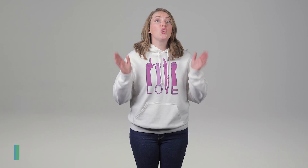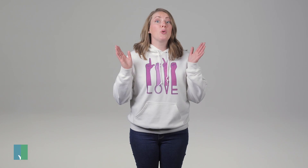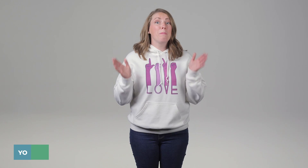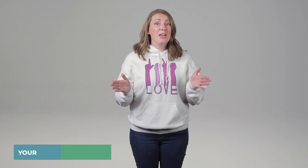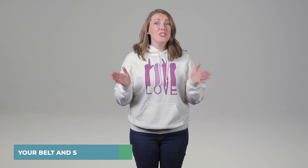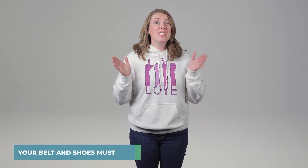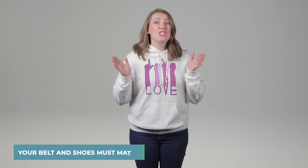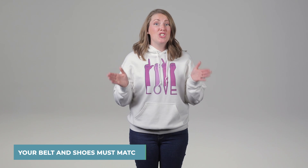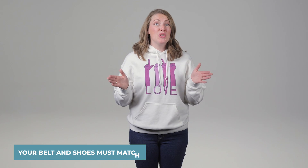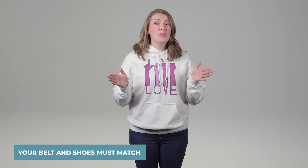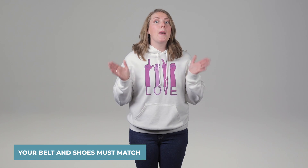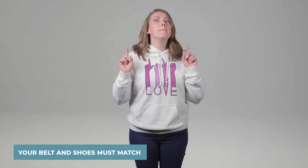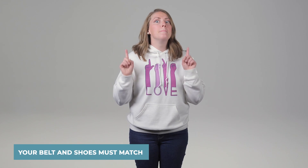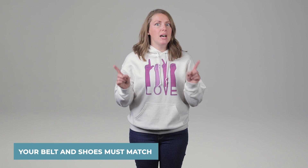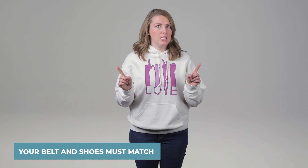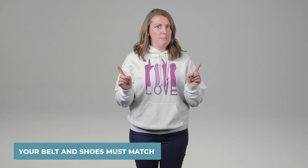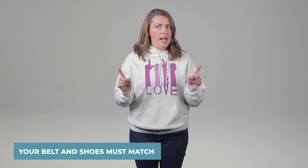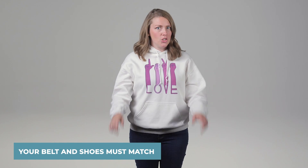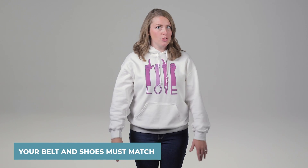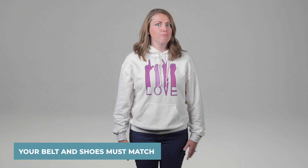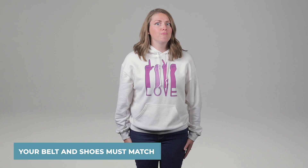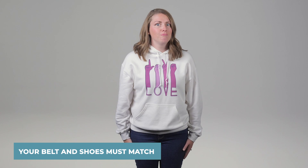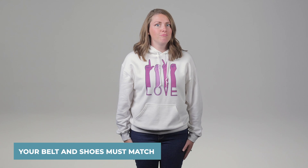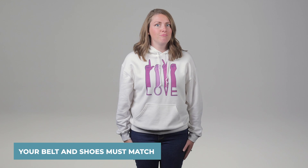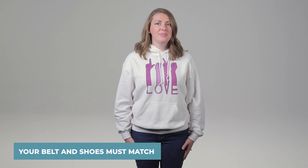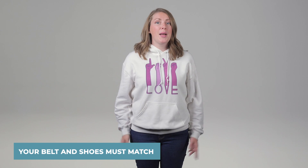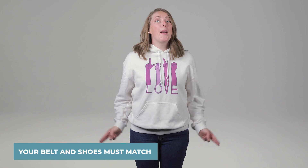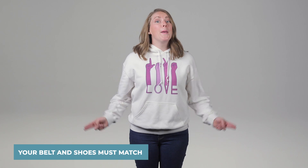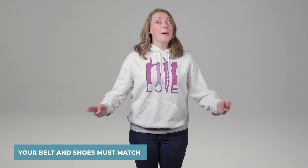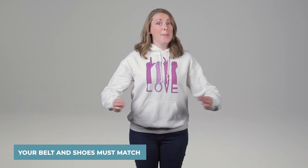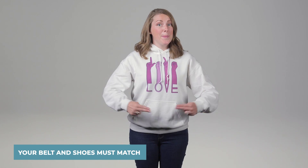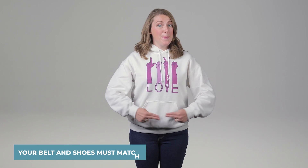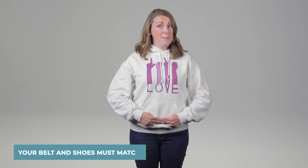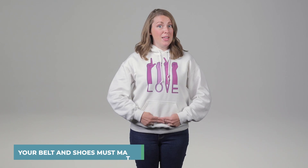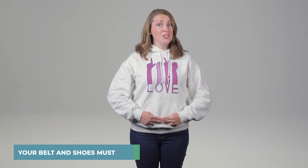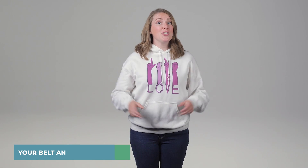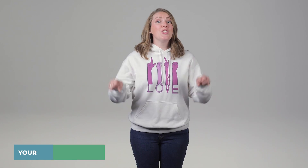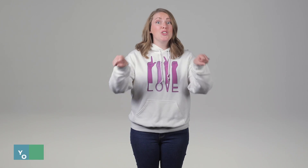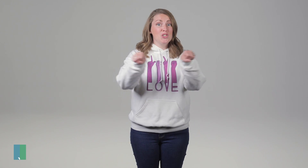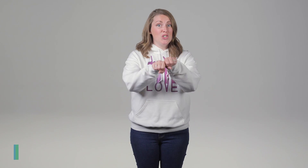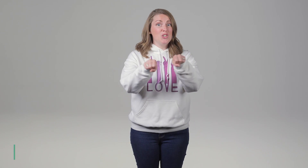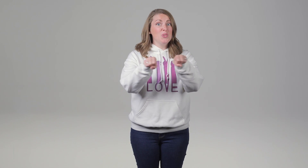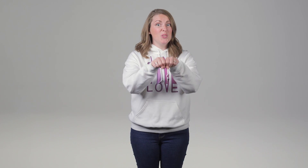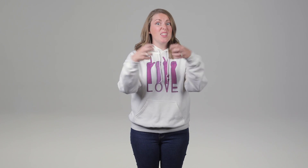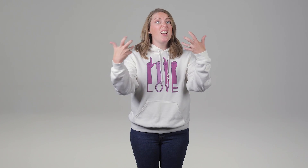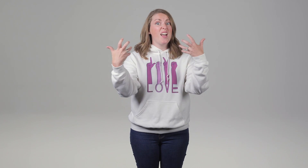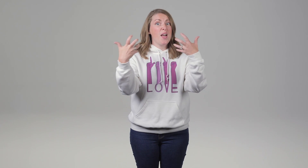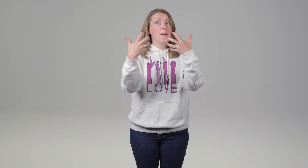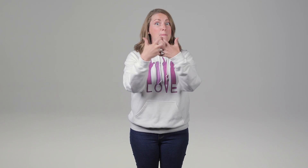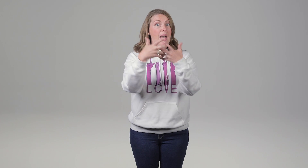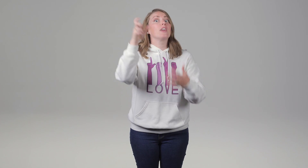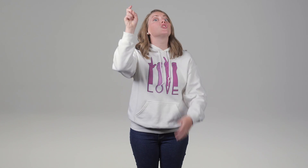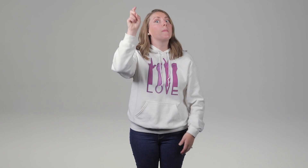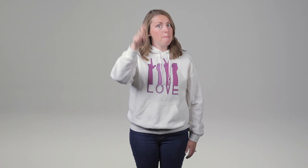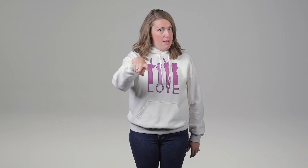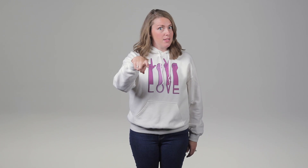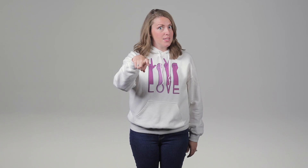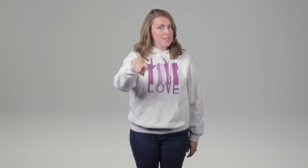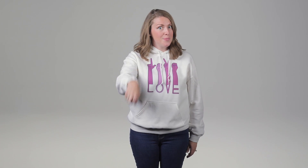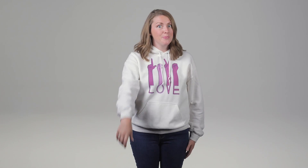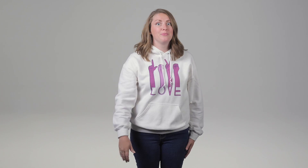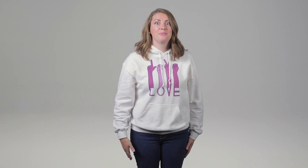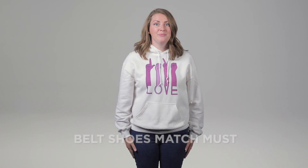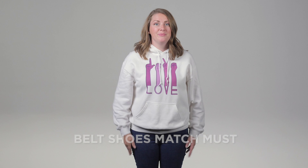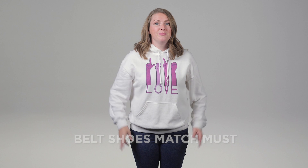Your belt and shoes must match. 'Belt shoes match must.'